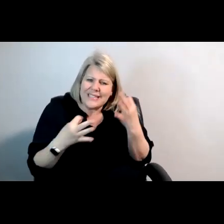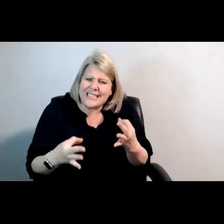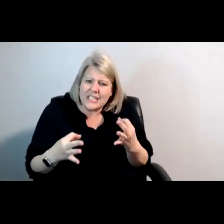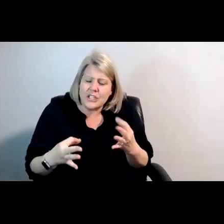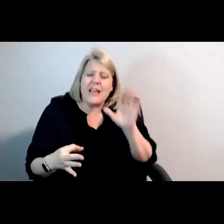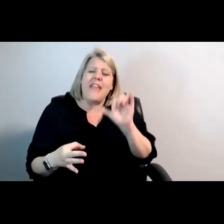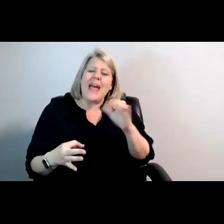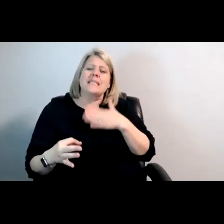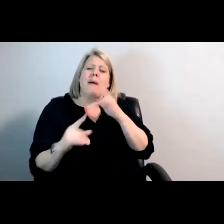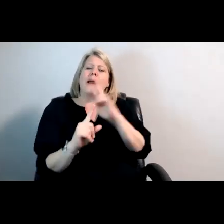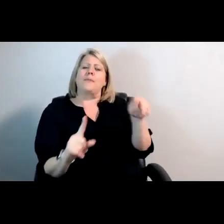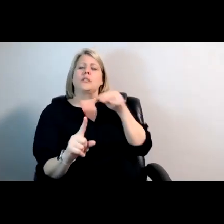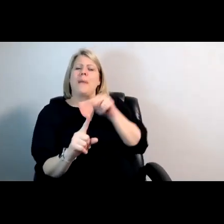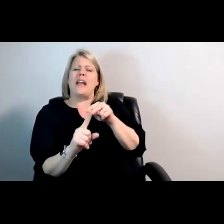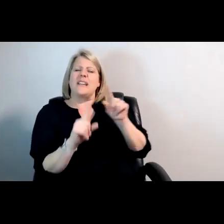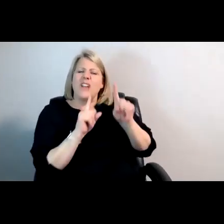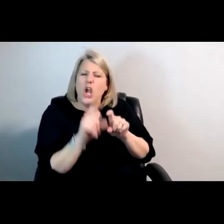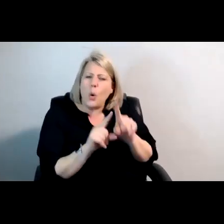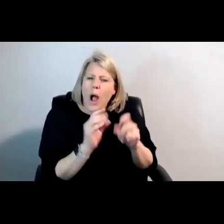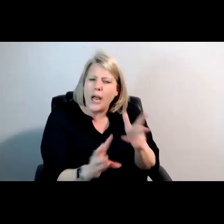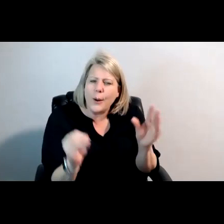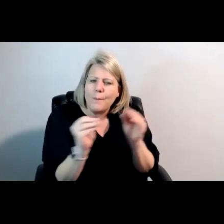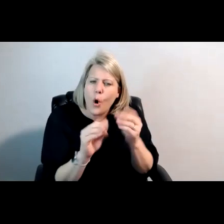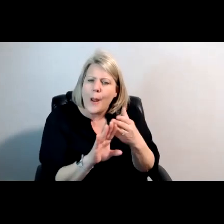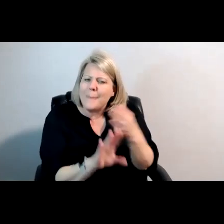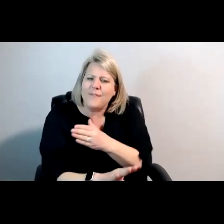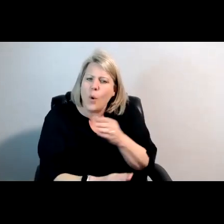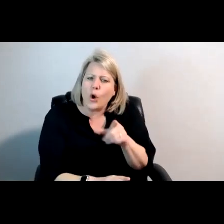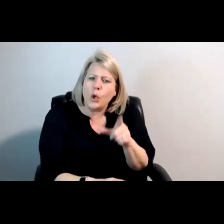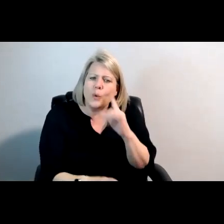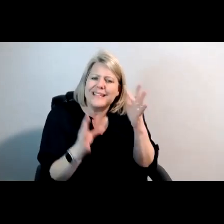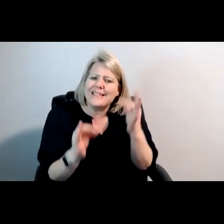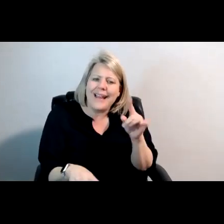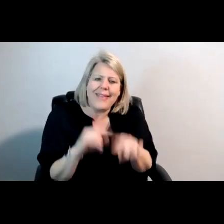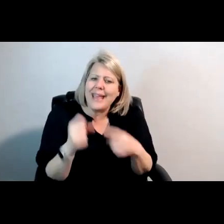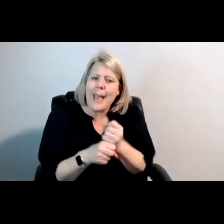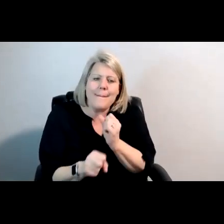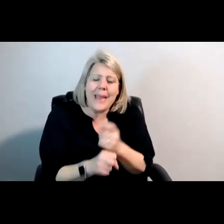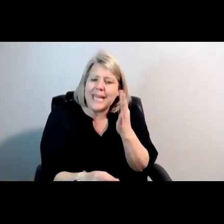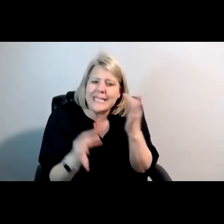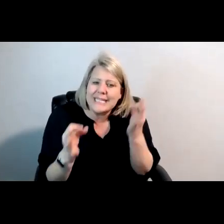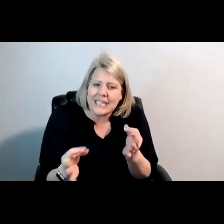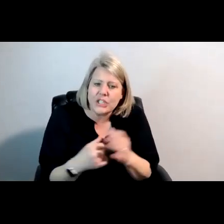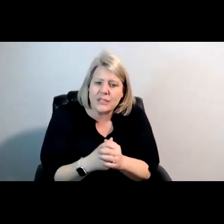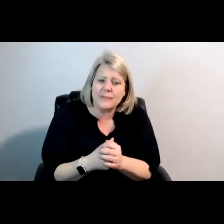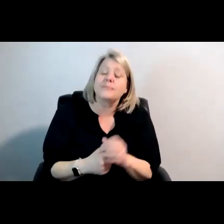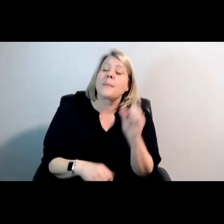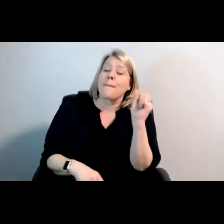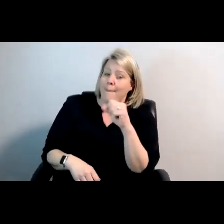Really inquire within a little bit before assuming they can't make informed consent. [Tina] Right, and I think, Morgan, the thing you said